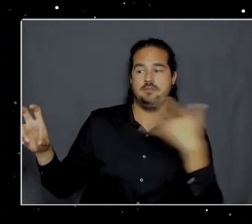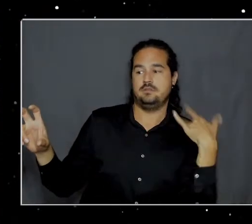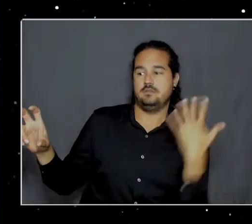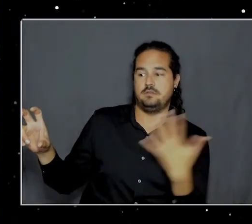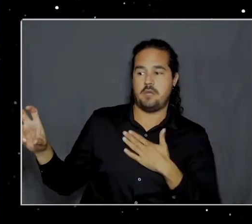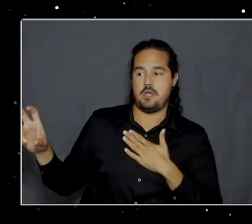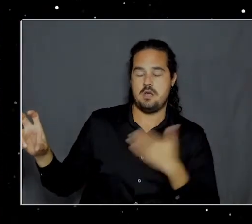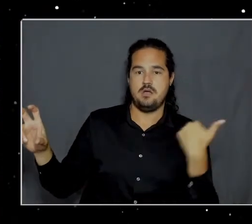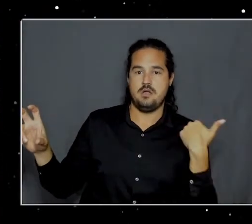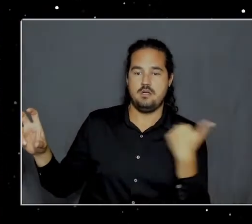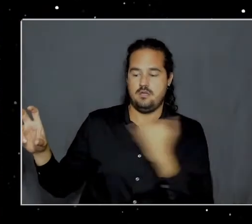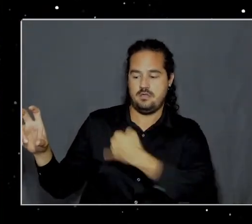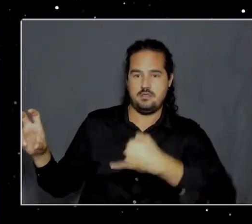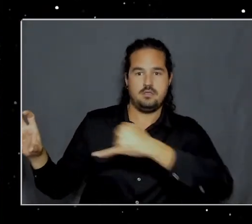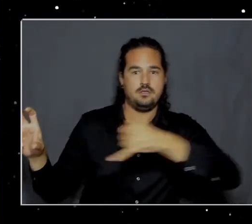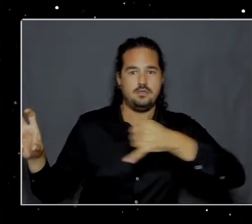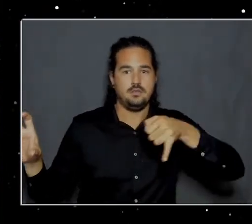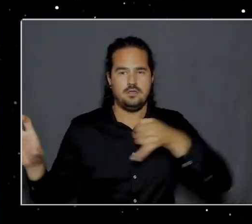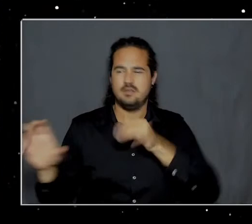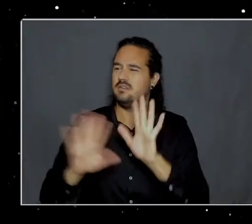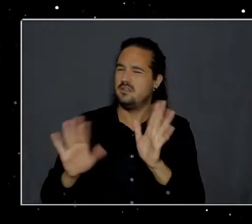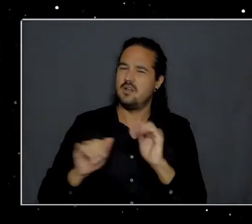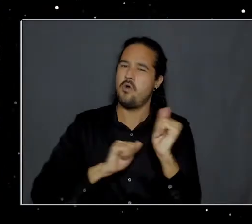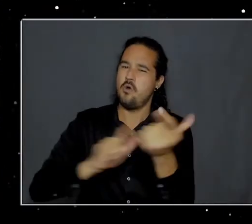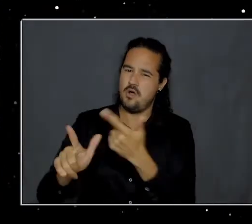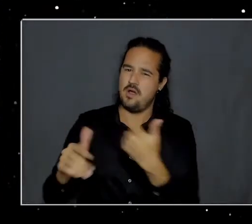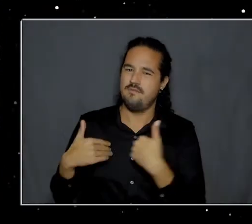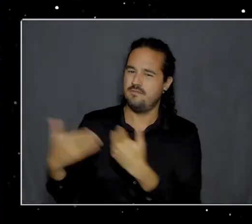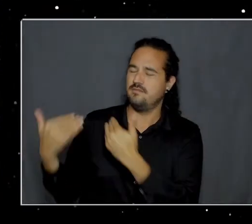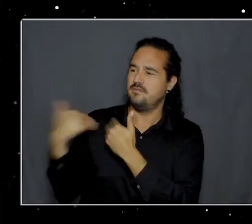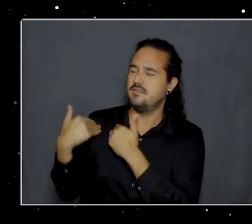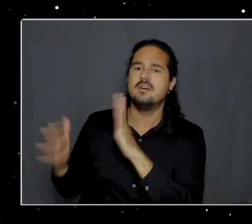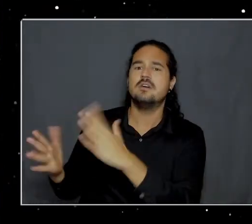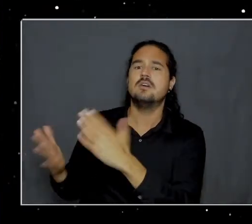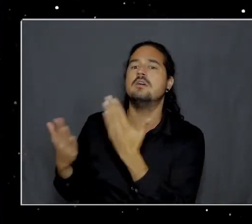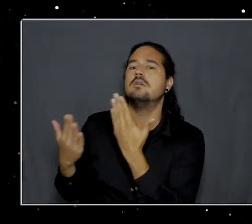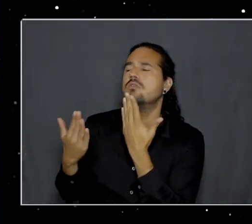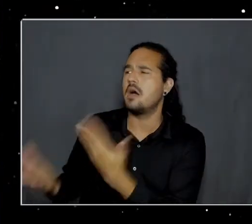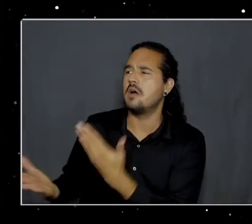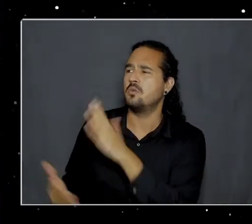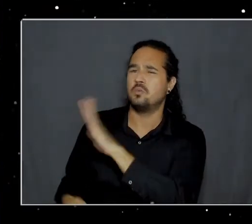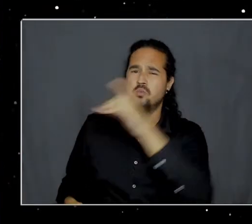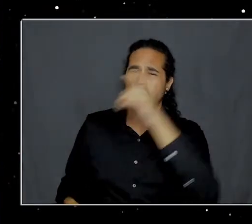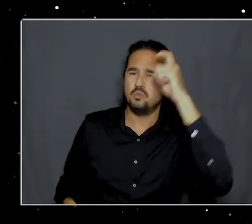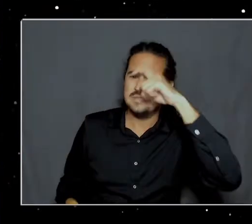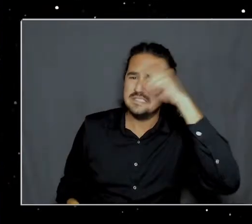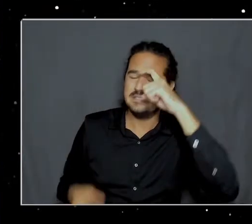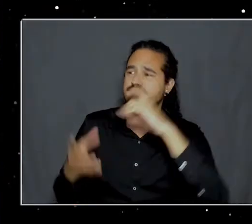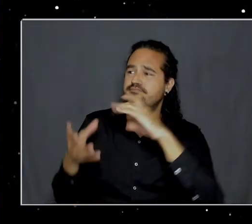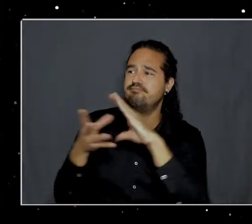AND WE NEED TO REMEMBER THAT IT'S NOT FOR SOMEBODY ELSE TO DO, RIGHT? THIS IS A PROJECT FOR EACH ONE